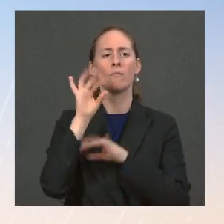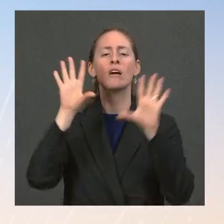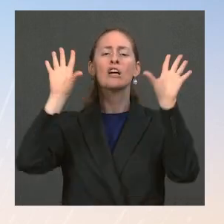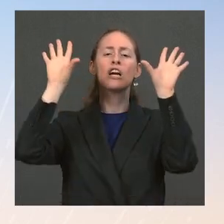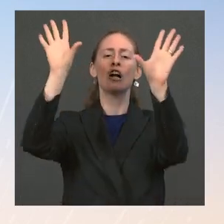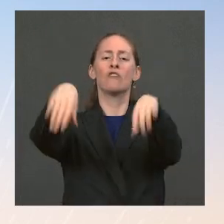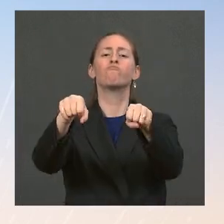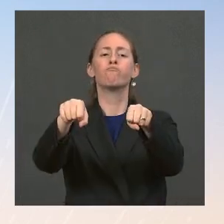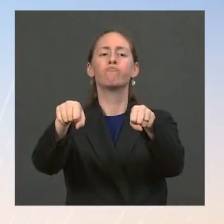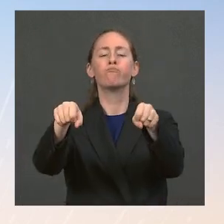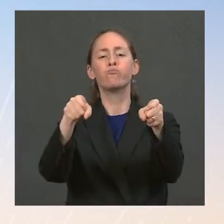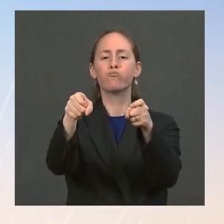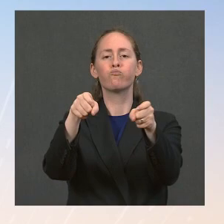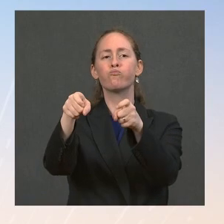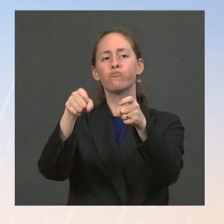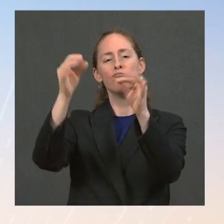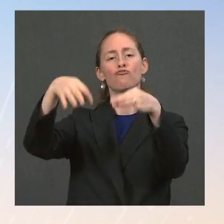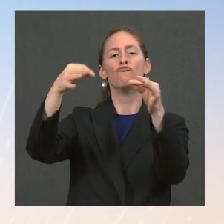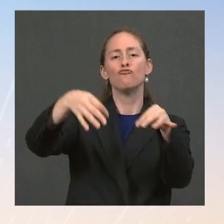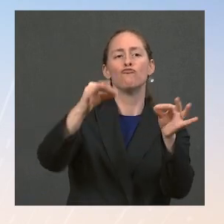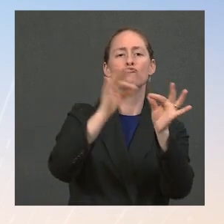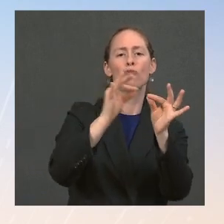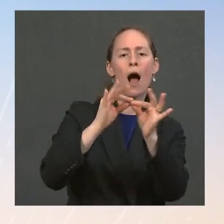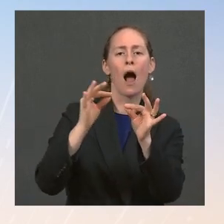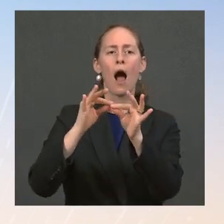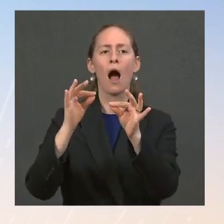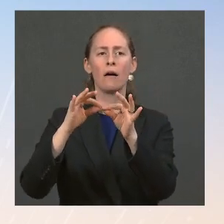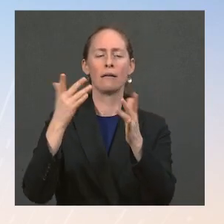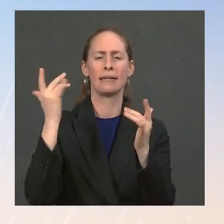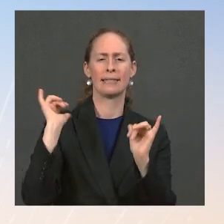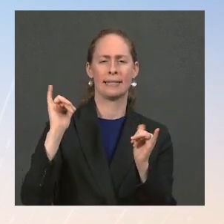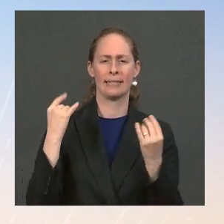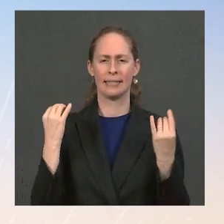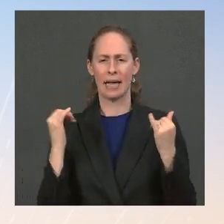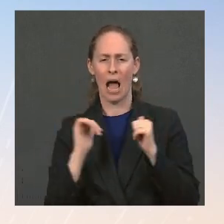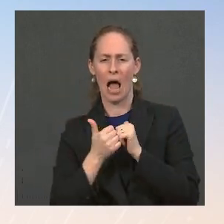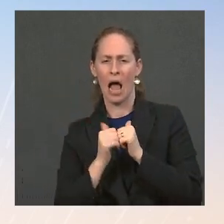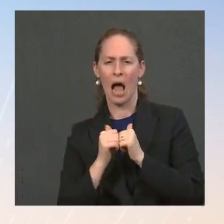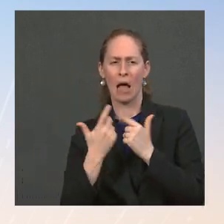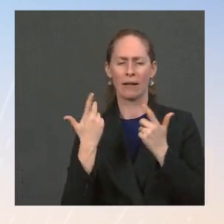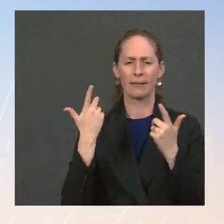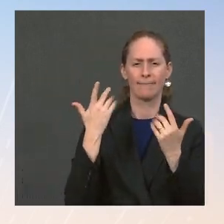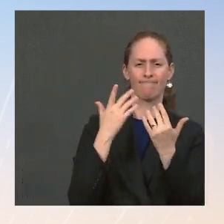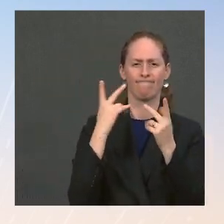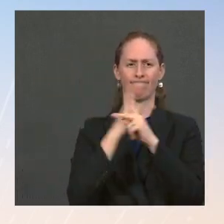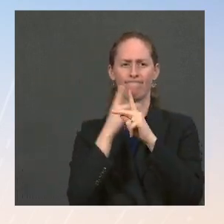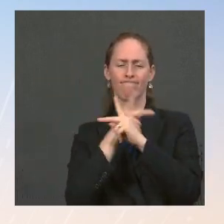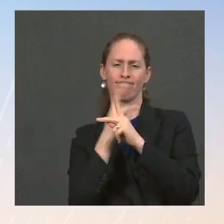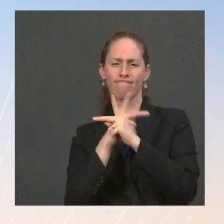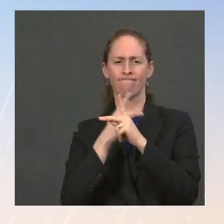But we would say to the American people that what we're trying to do is lower your costs, whether it's childcare, whether it's the cost of meat,